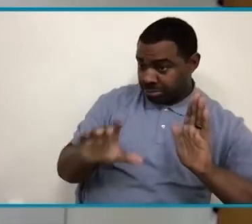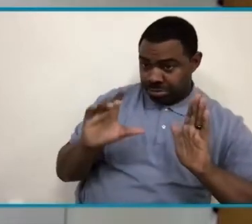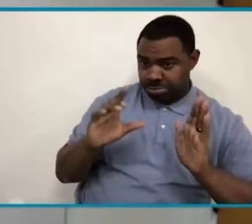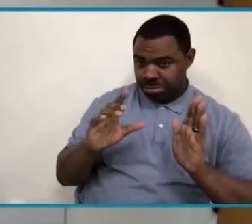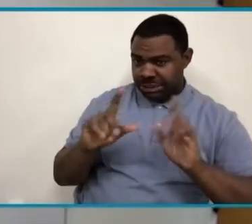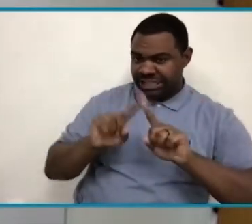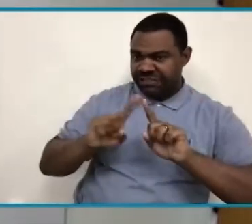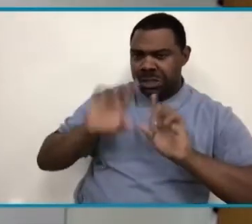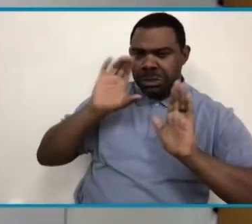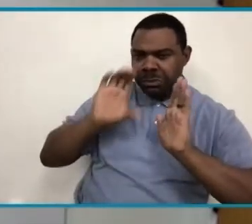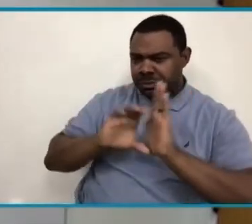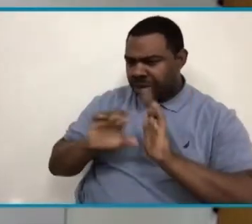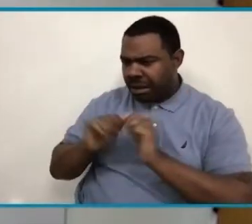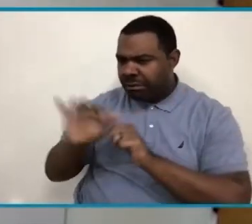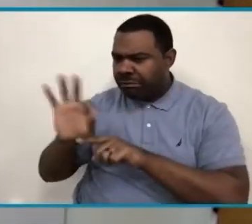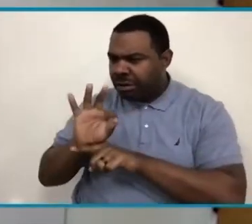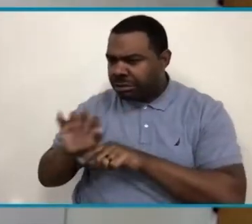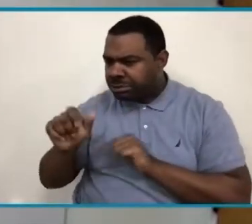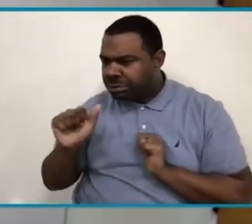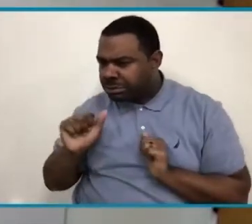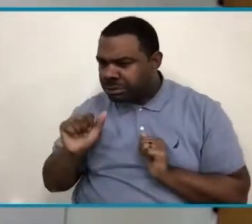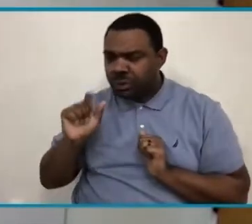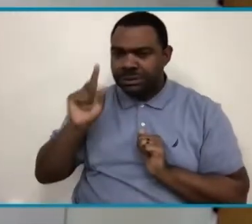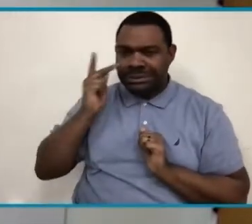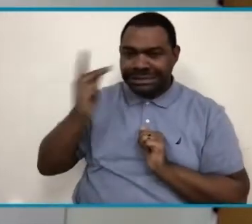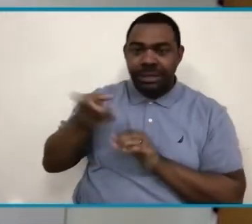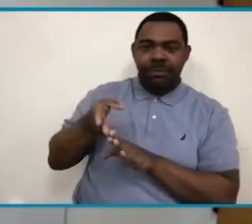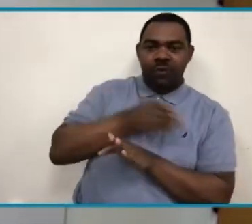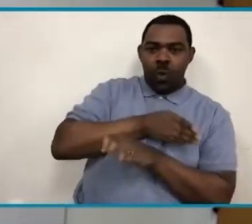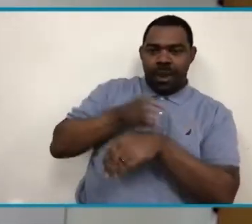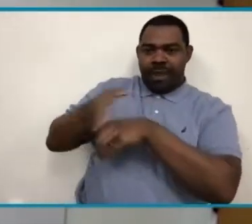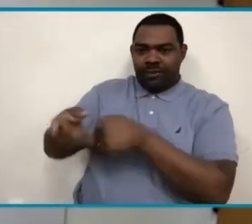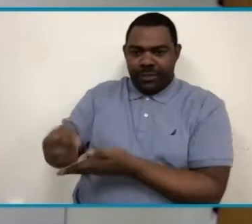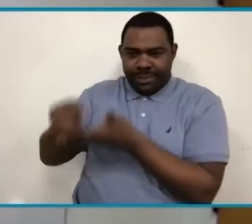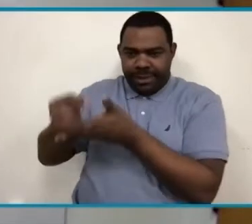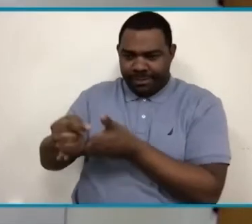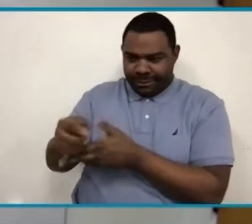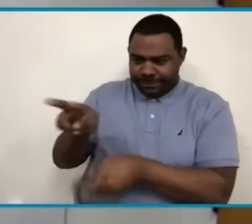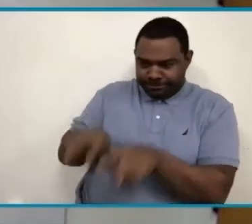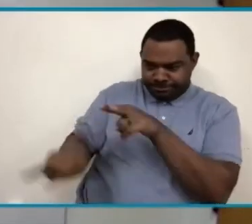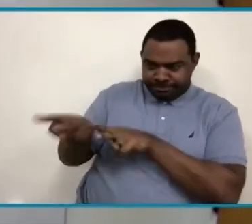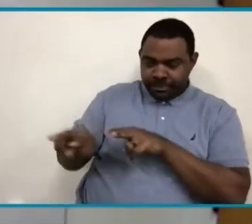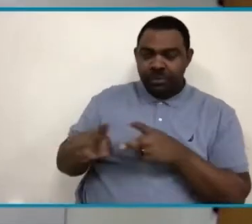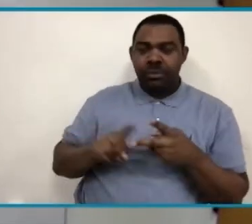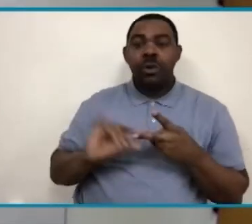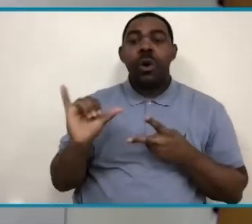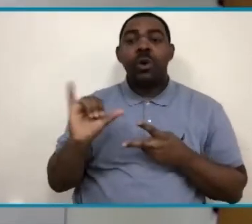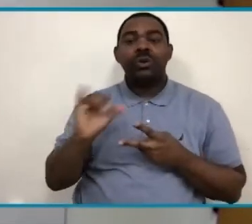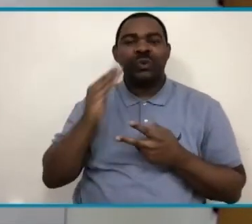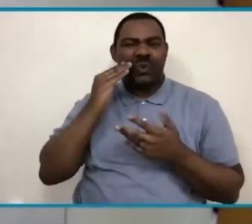after art therapy, as well as common symptoms associated with PTSD, the most common symptom